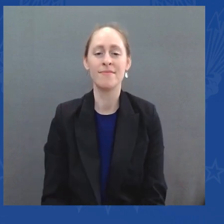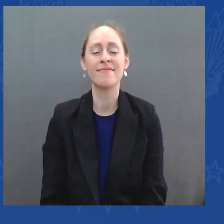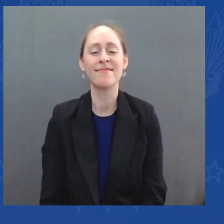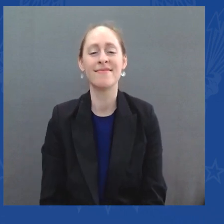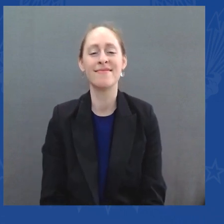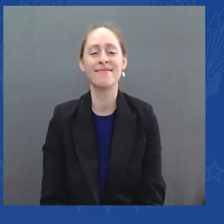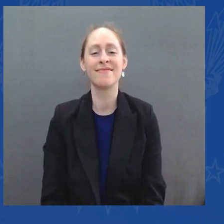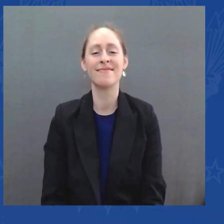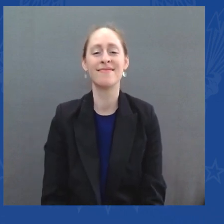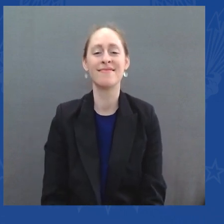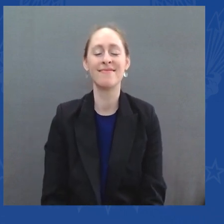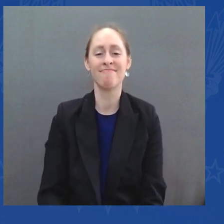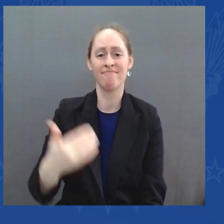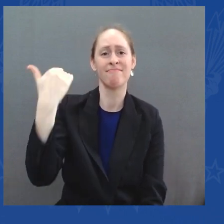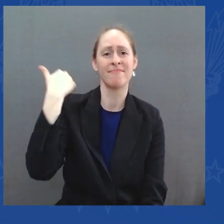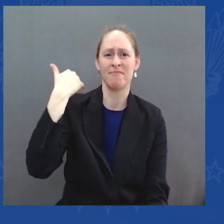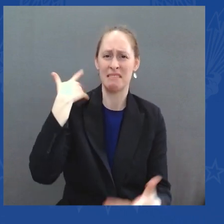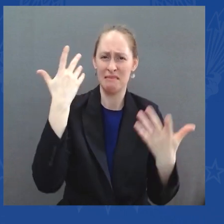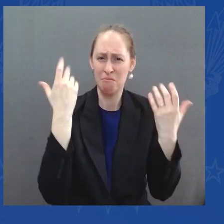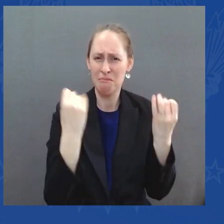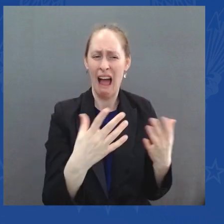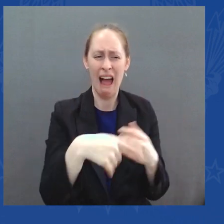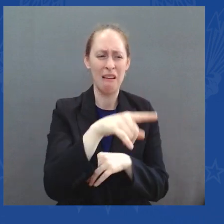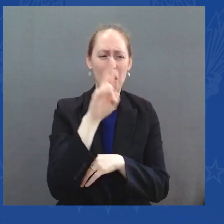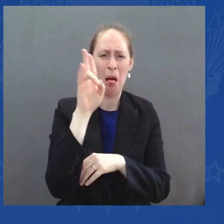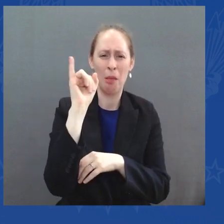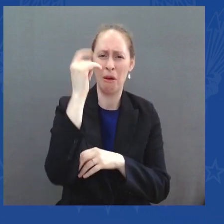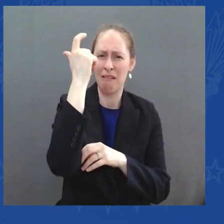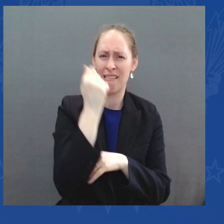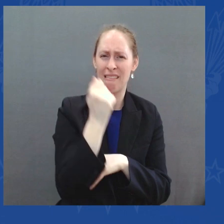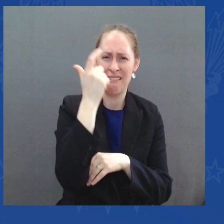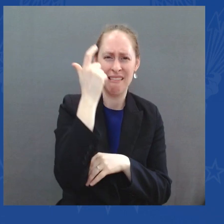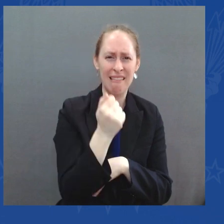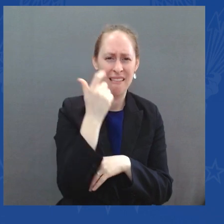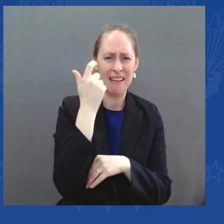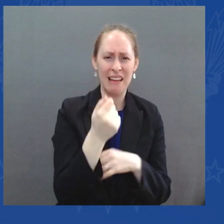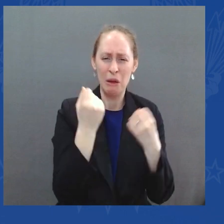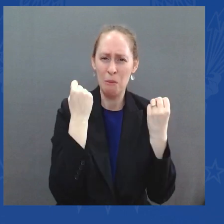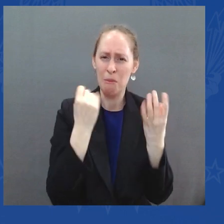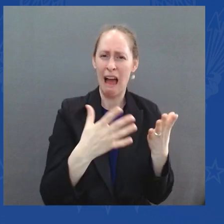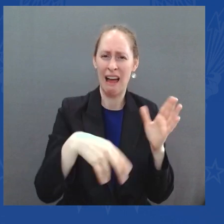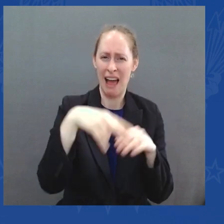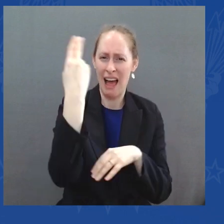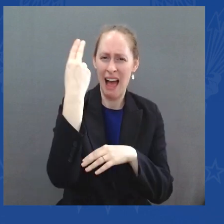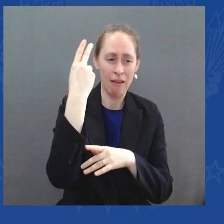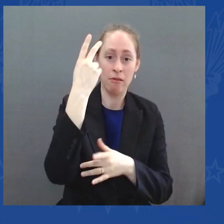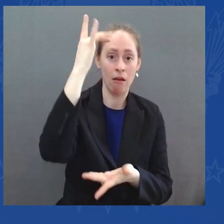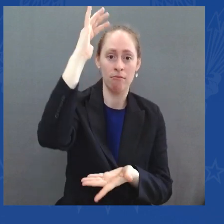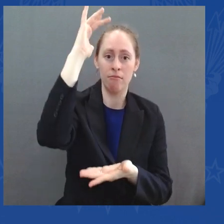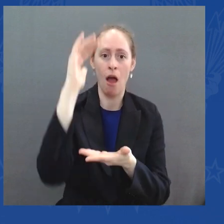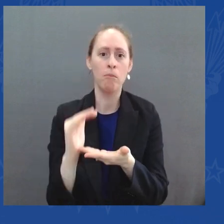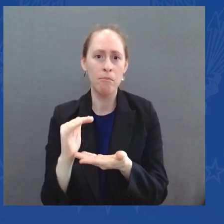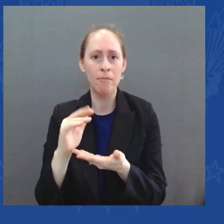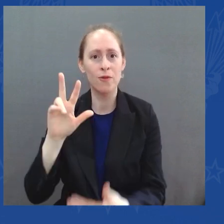at the start of any presidential term ever recorded. And after a long stretch, Americans are back to work.